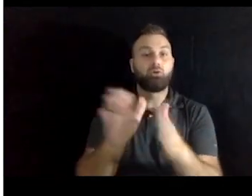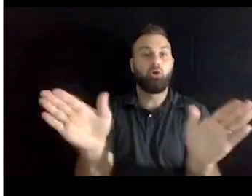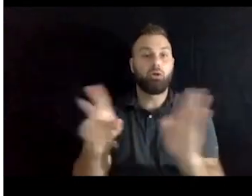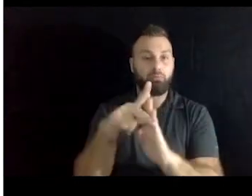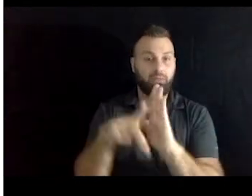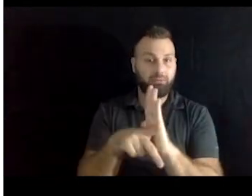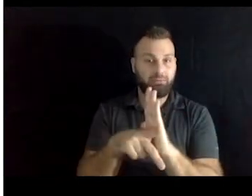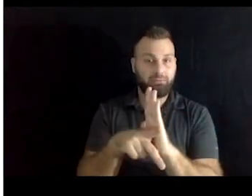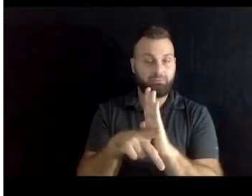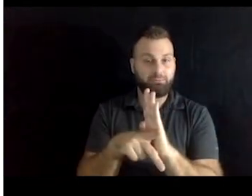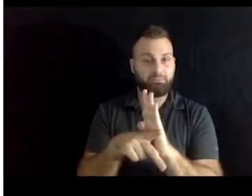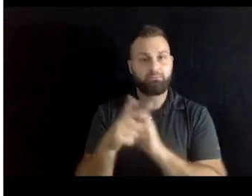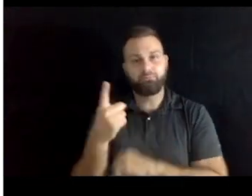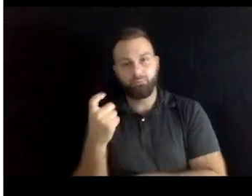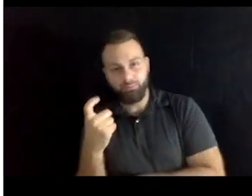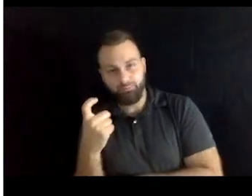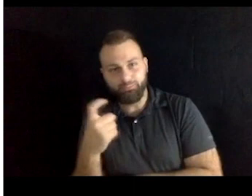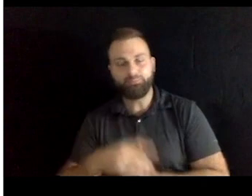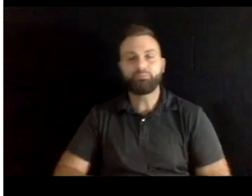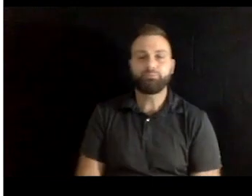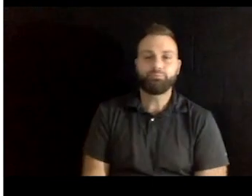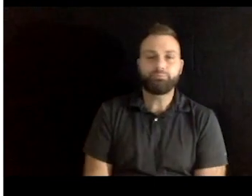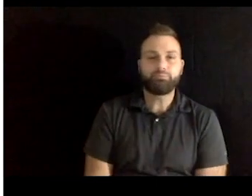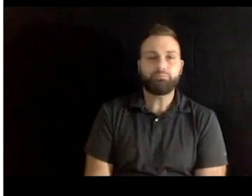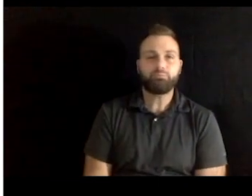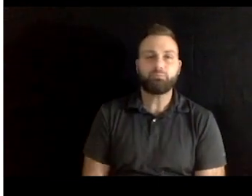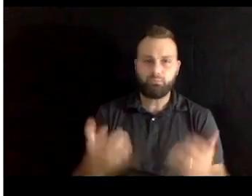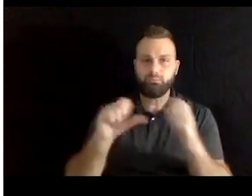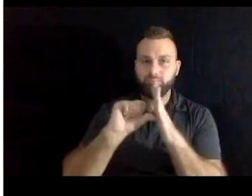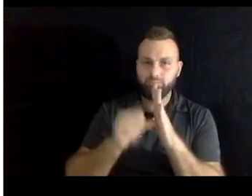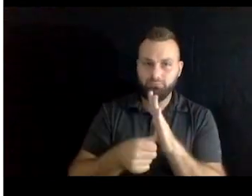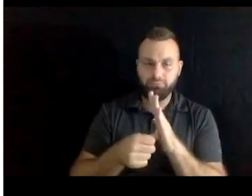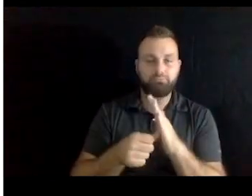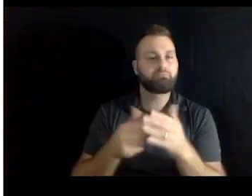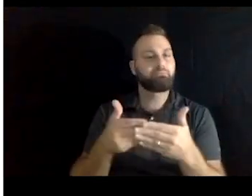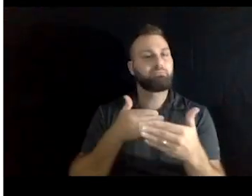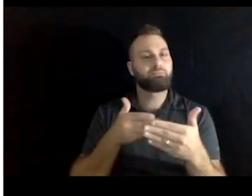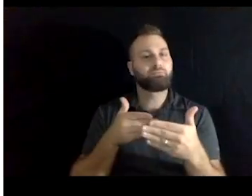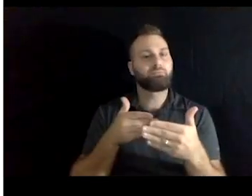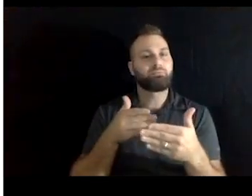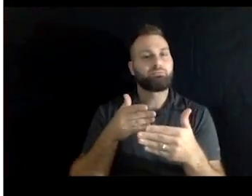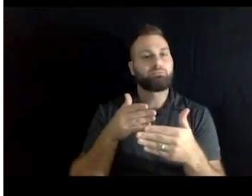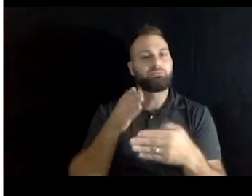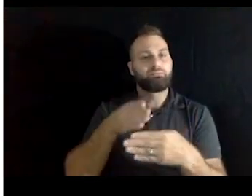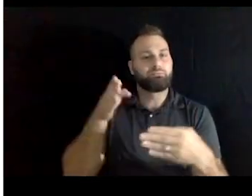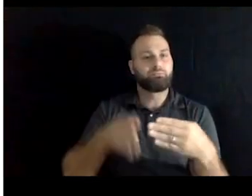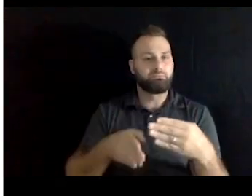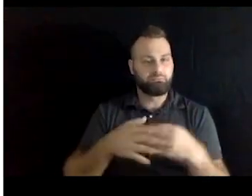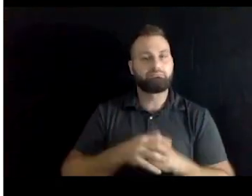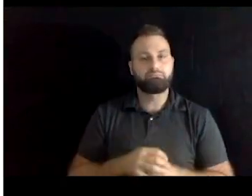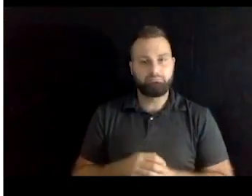So one more thing I'd like to highlight before I end my time with you tonight.